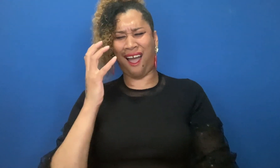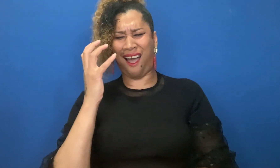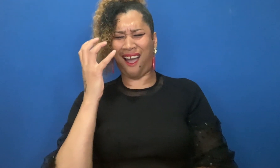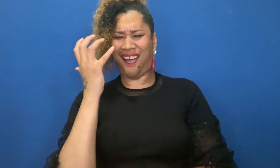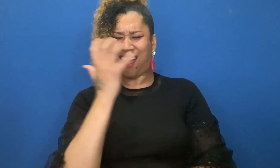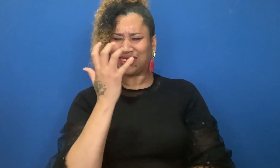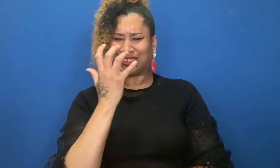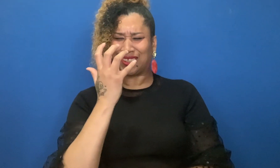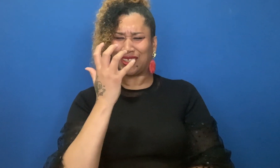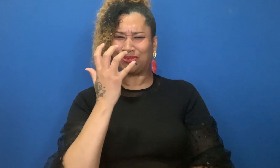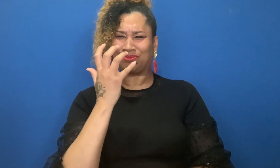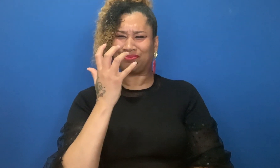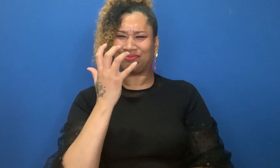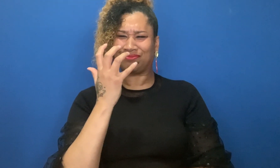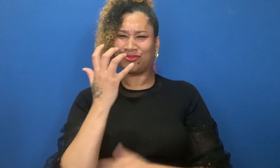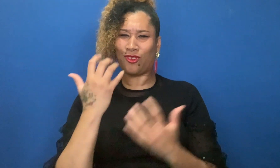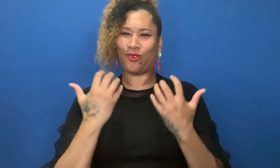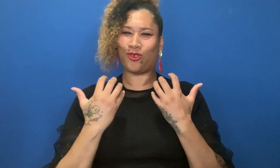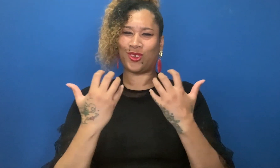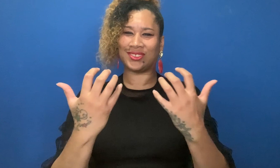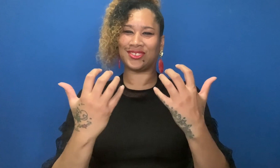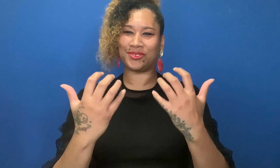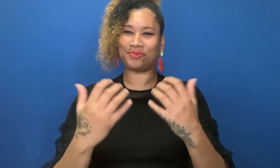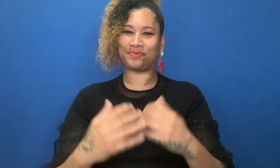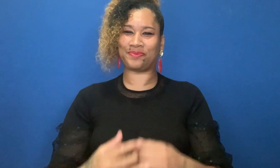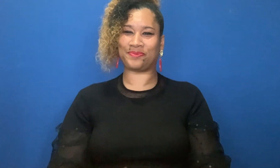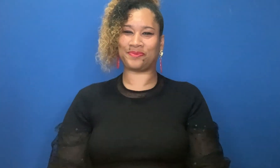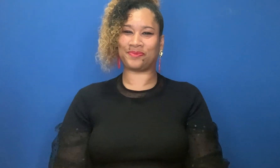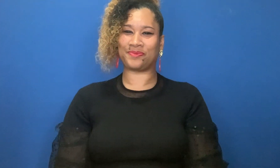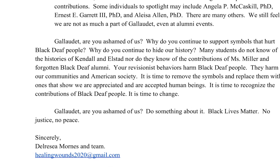with your awesome audience.